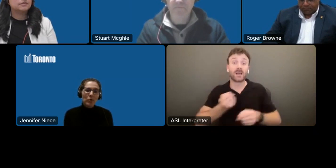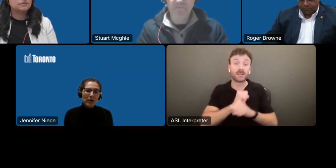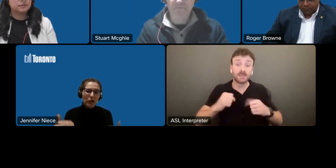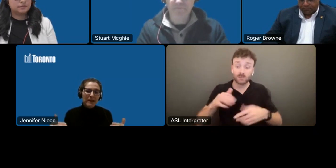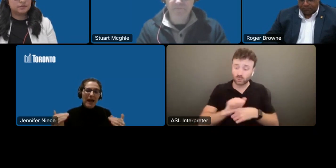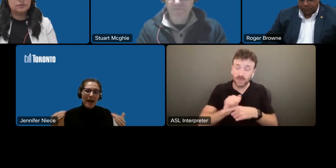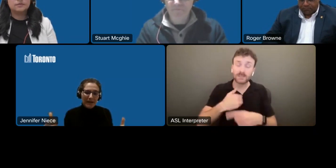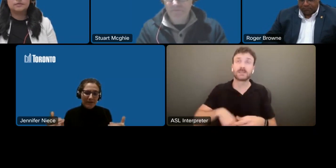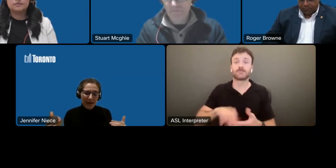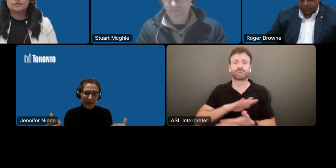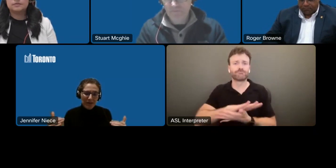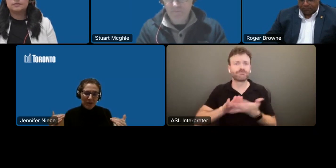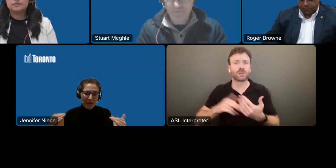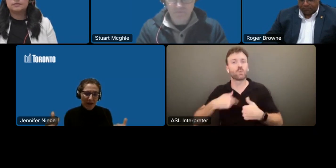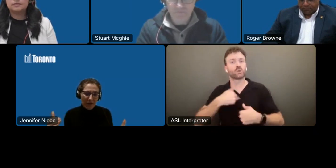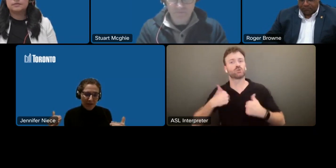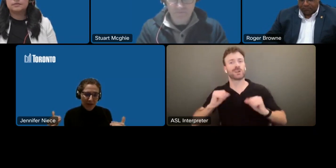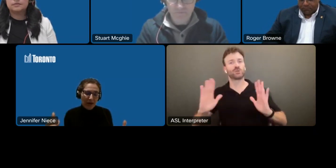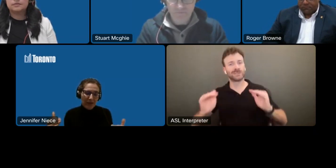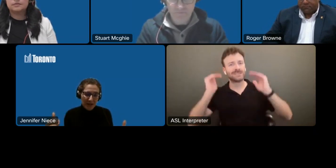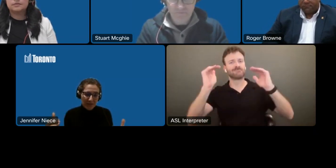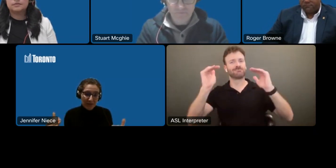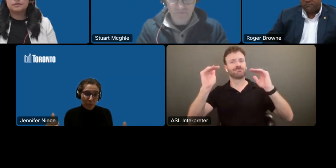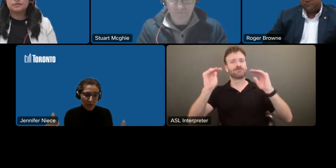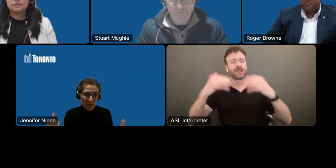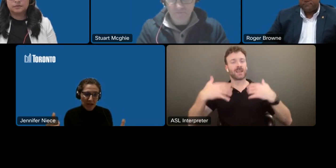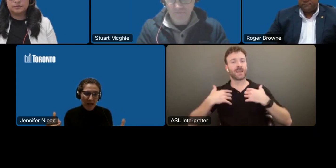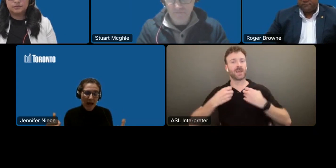We're trying to elevate this to the level that health and safety for workers has been